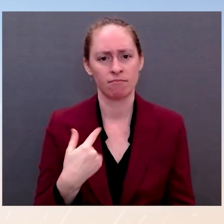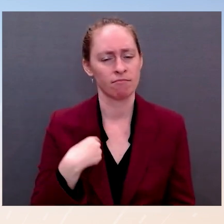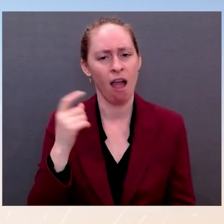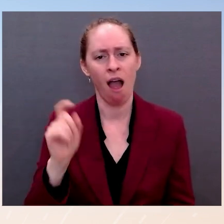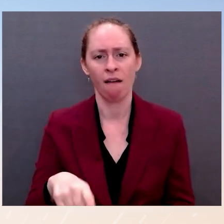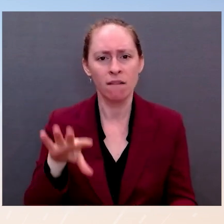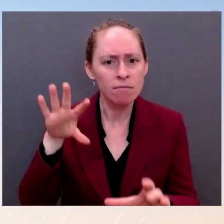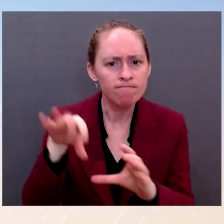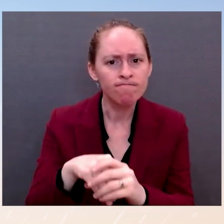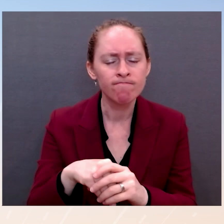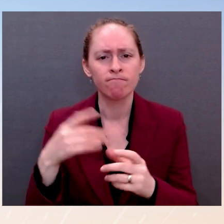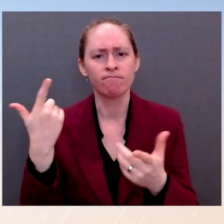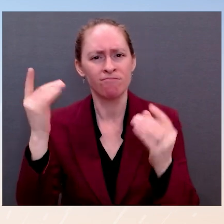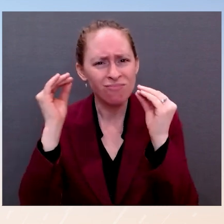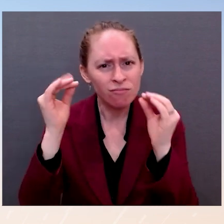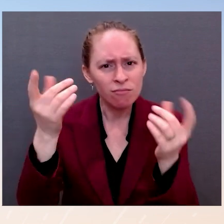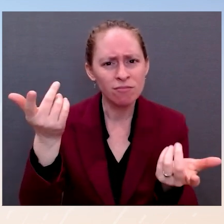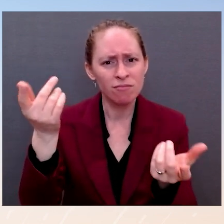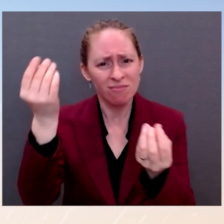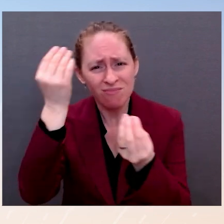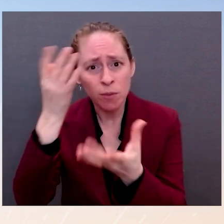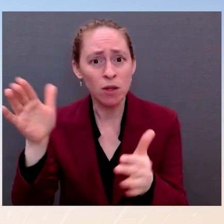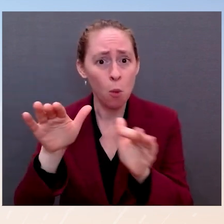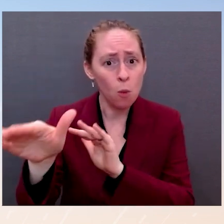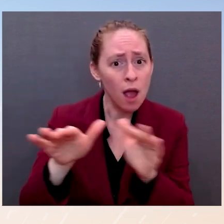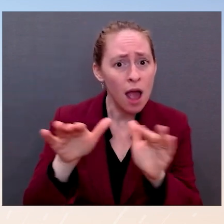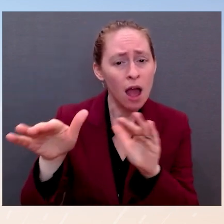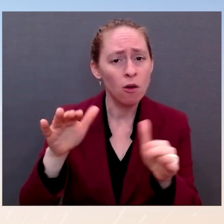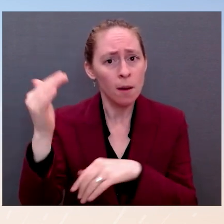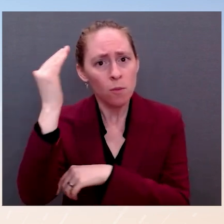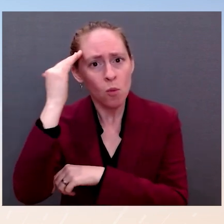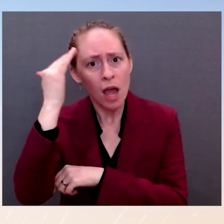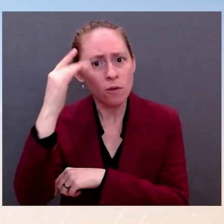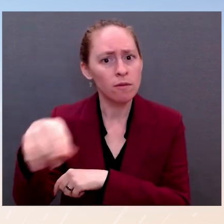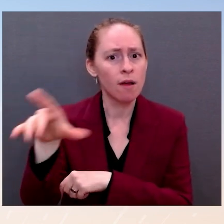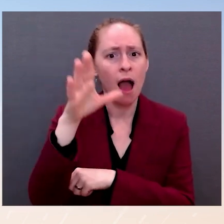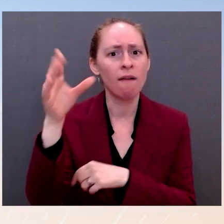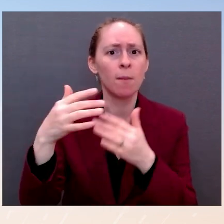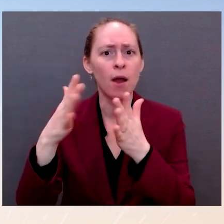try to do my part to educate and inform African-American men